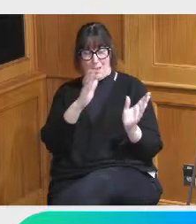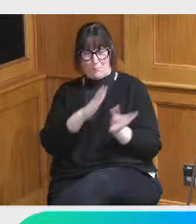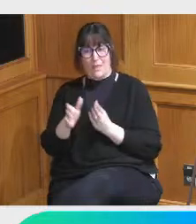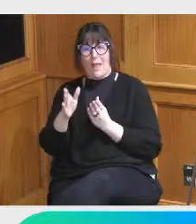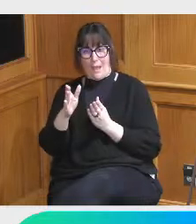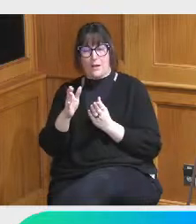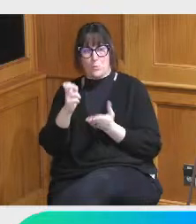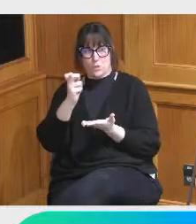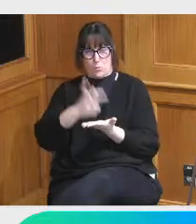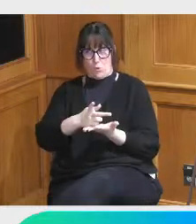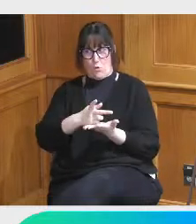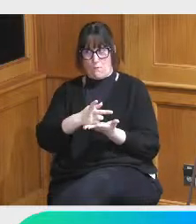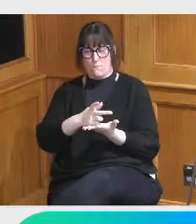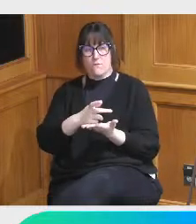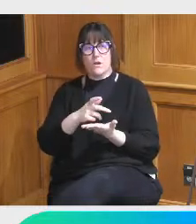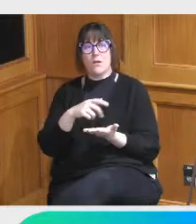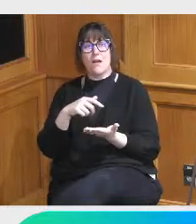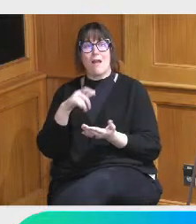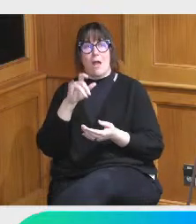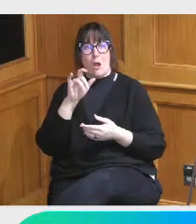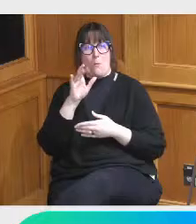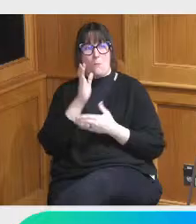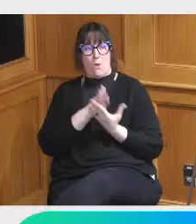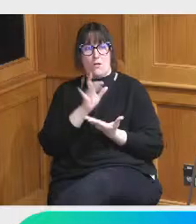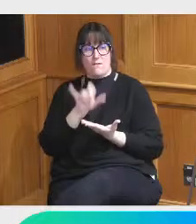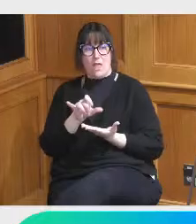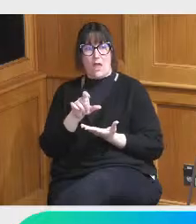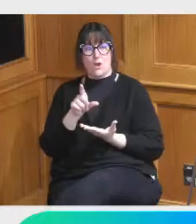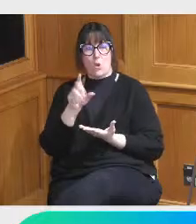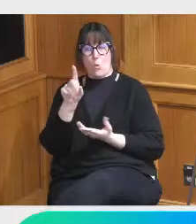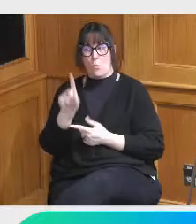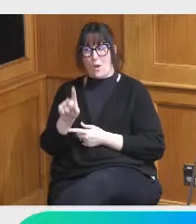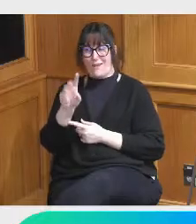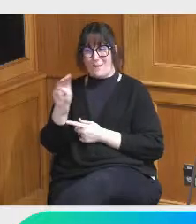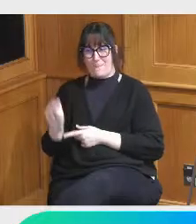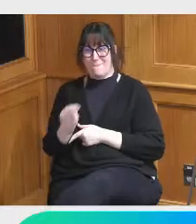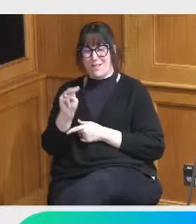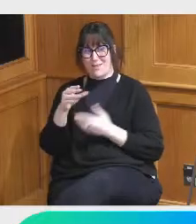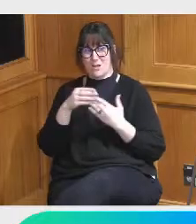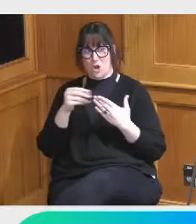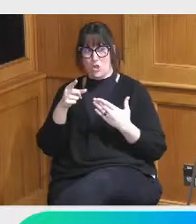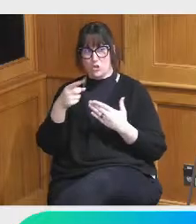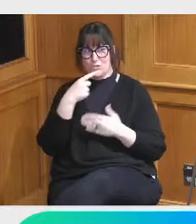part of the County's allocation plan the Board authorized $1 million to provide a broad range